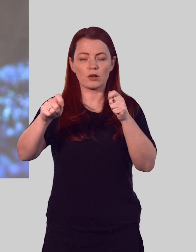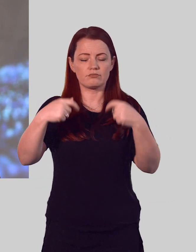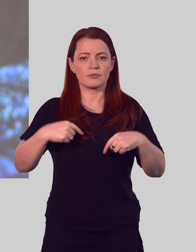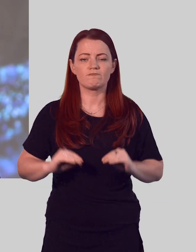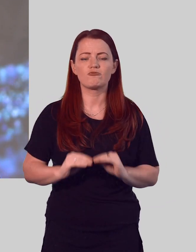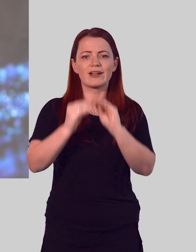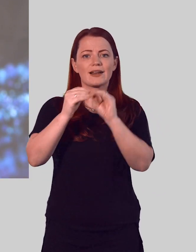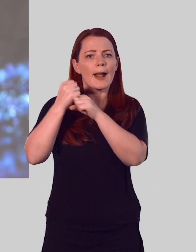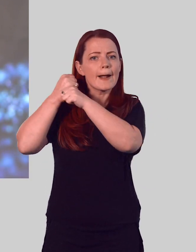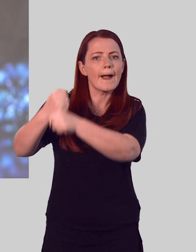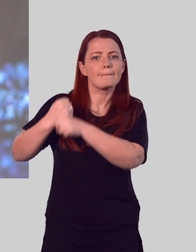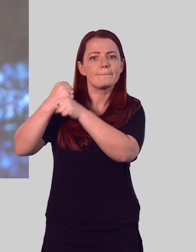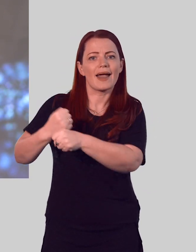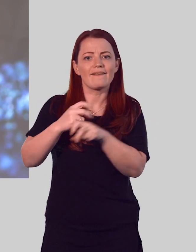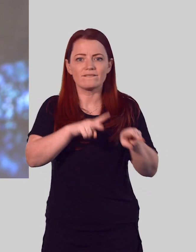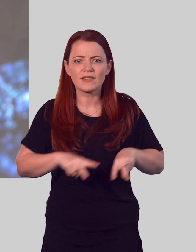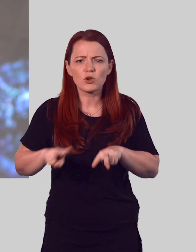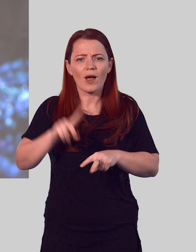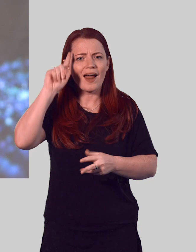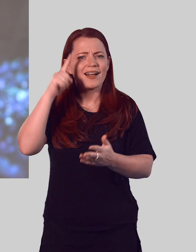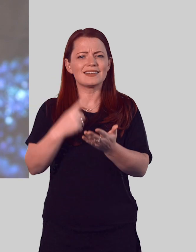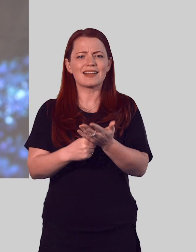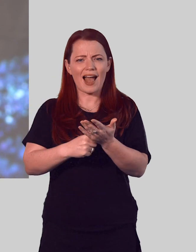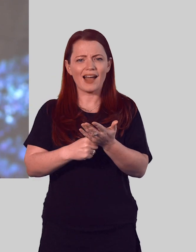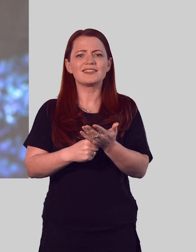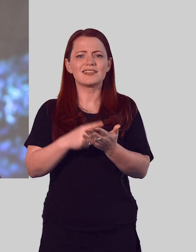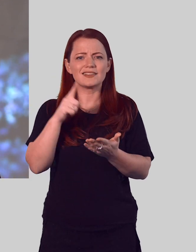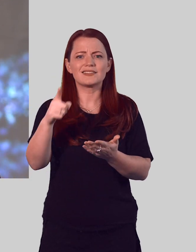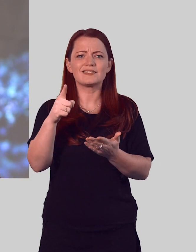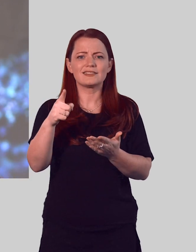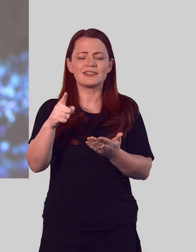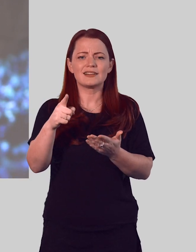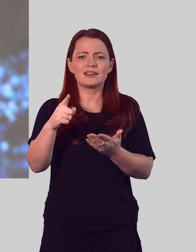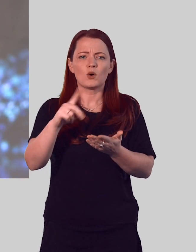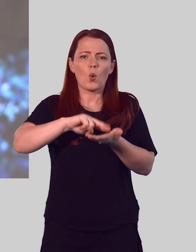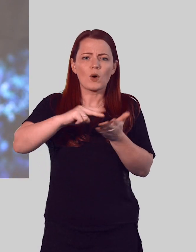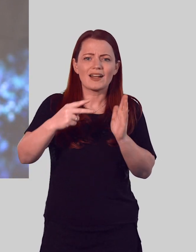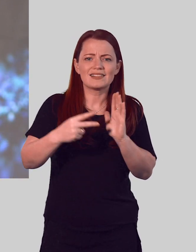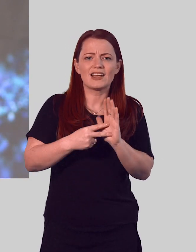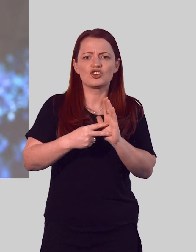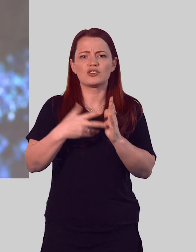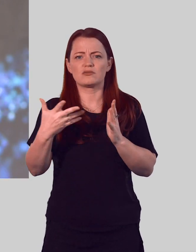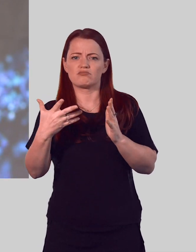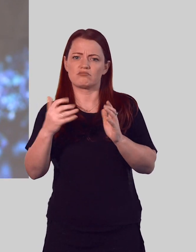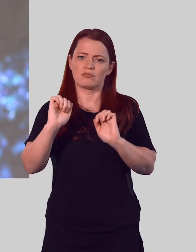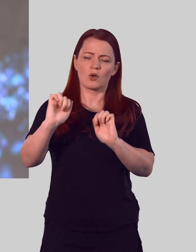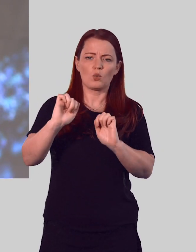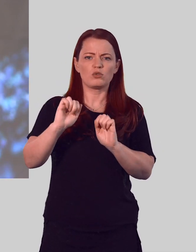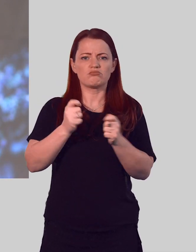an organisation such as the fictional Ethical People Movement would host their video on a popular platform such as